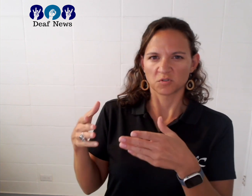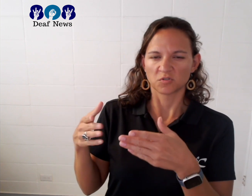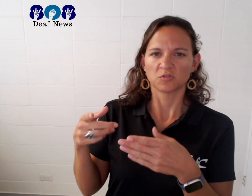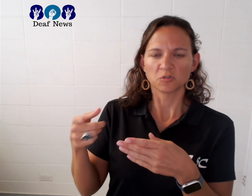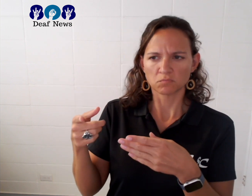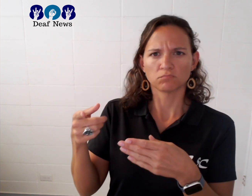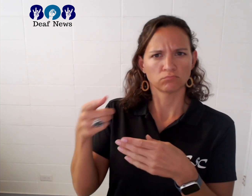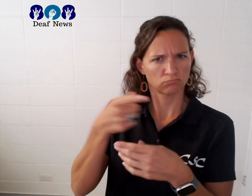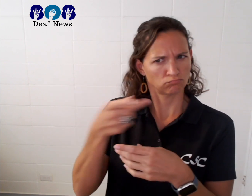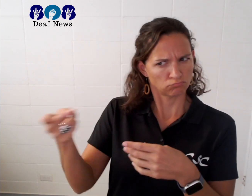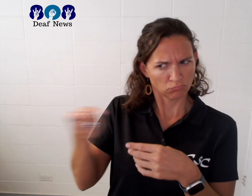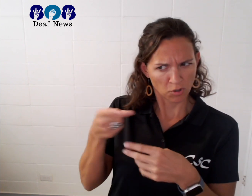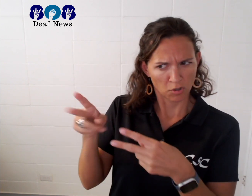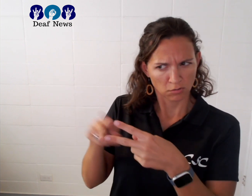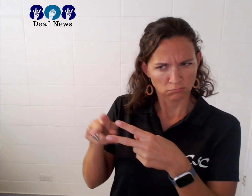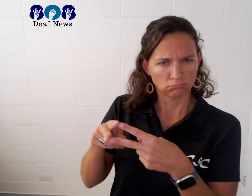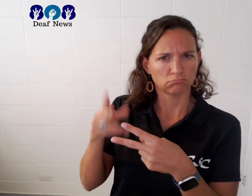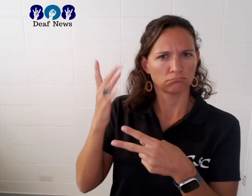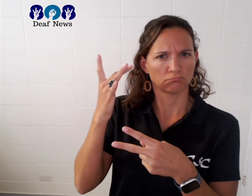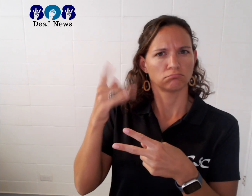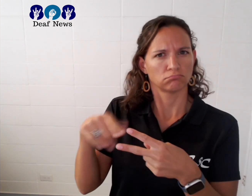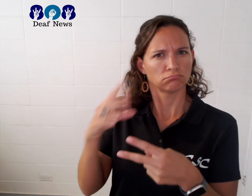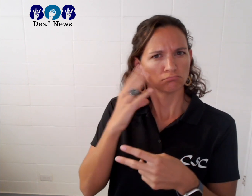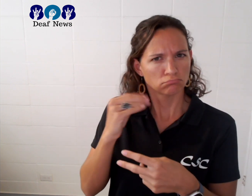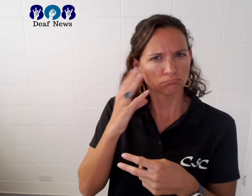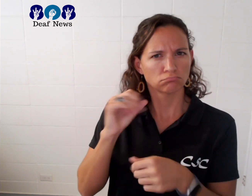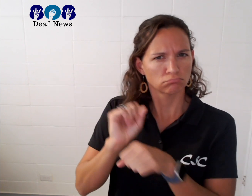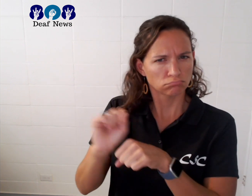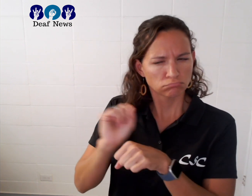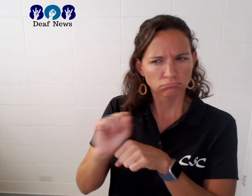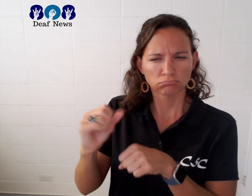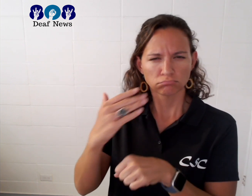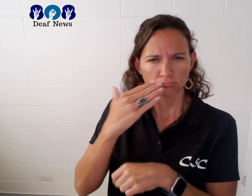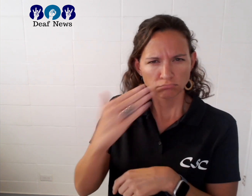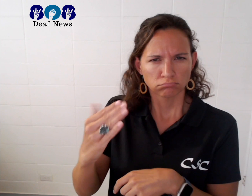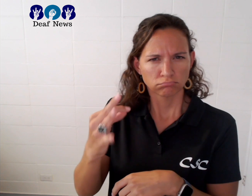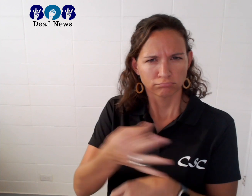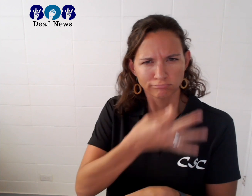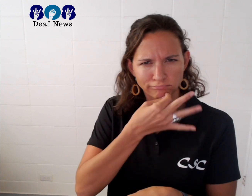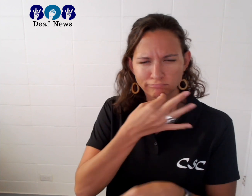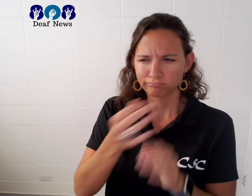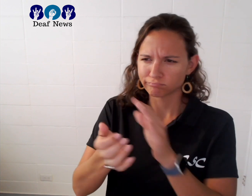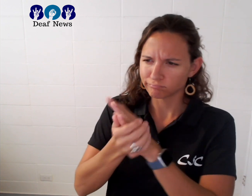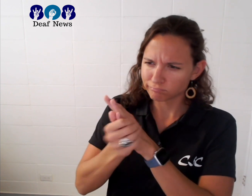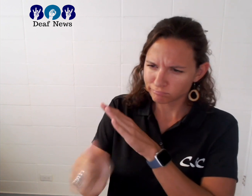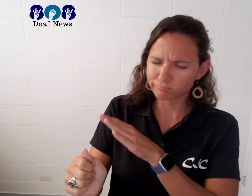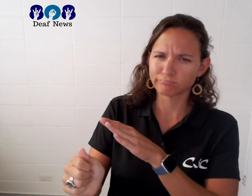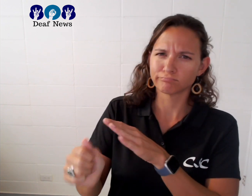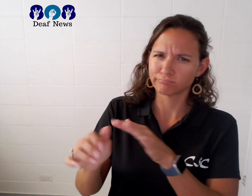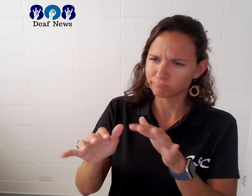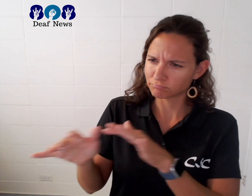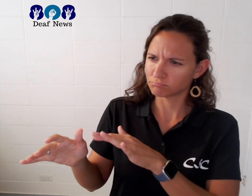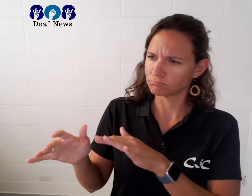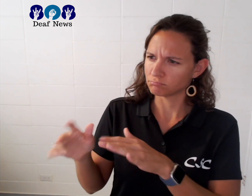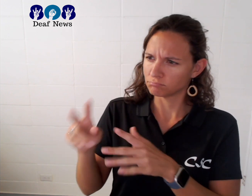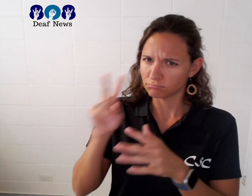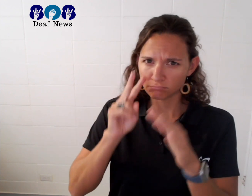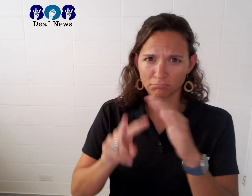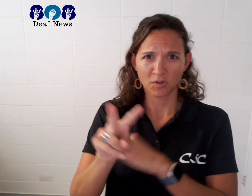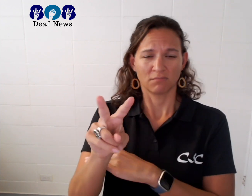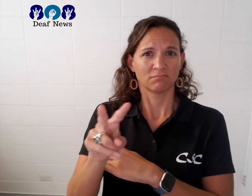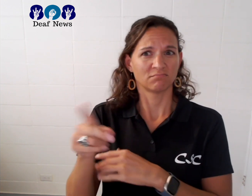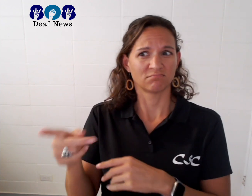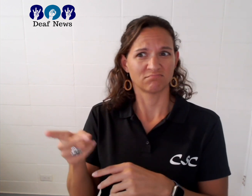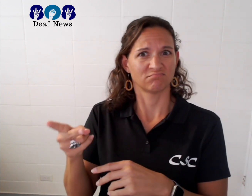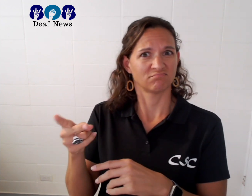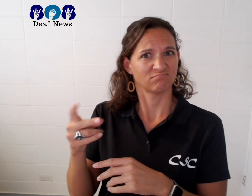former directors. They were hired based on their experience, hard work, expertise and skills. Never